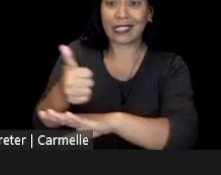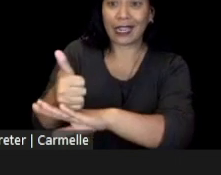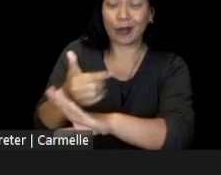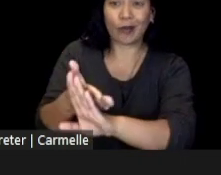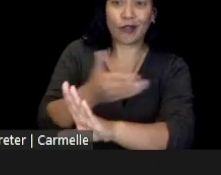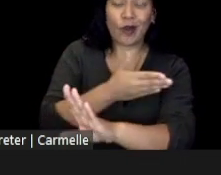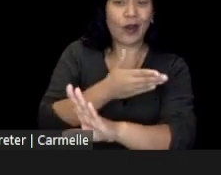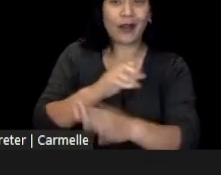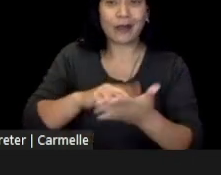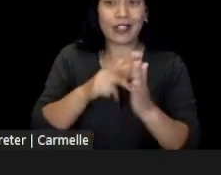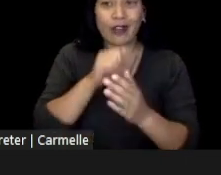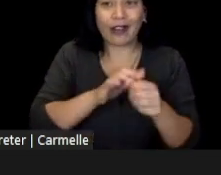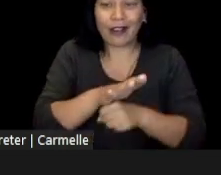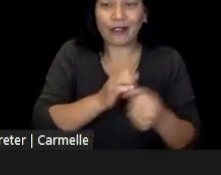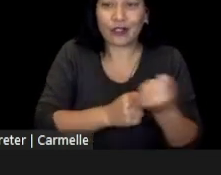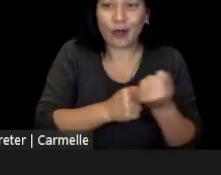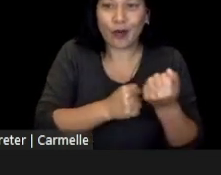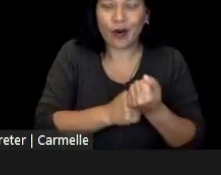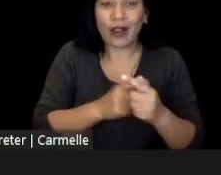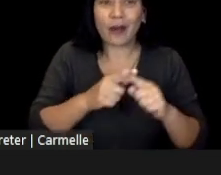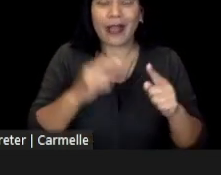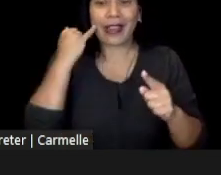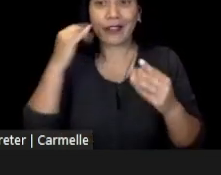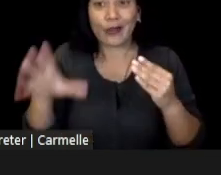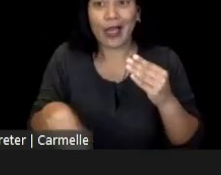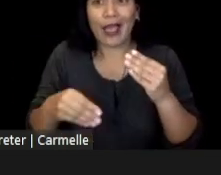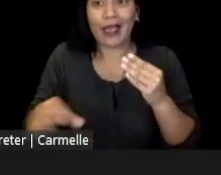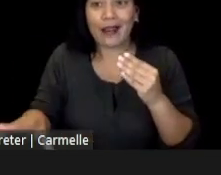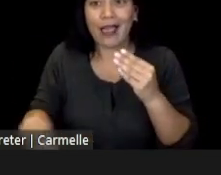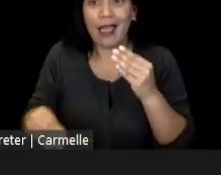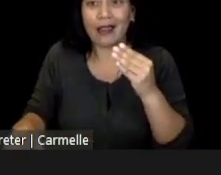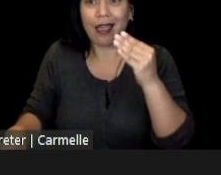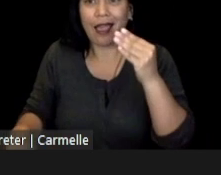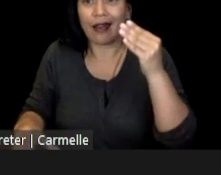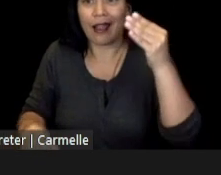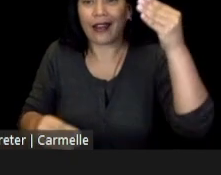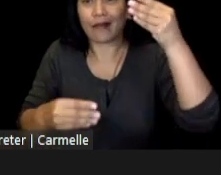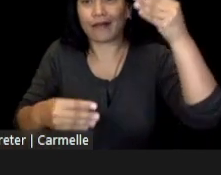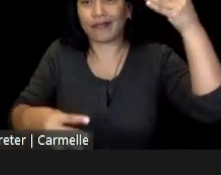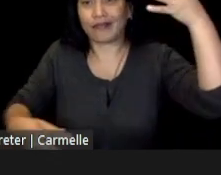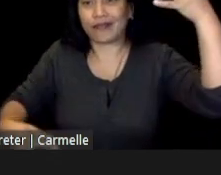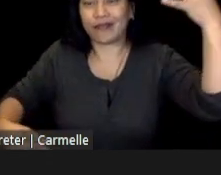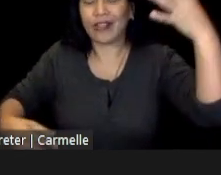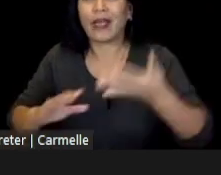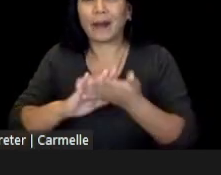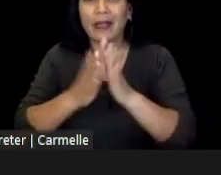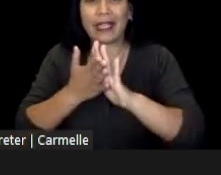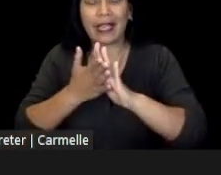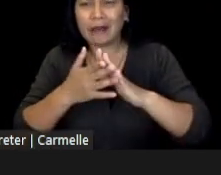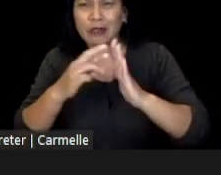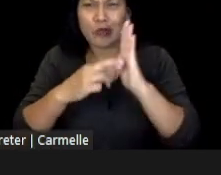things over time, when you start to grandfather and layer in, it turns into kind of a Byzantine web of rules and